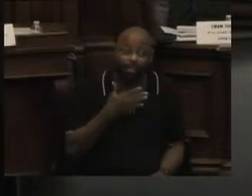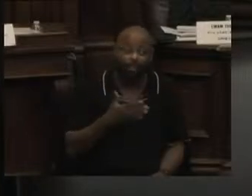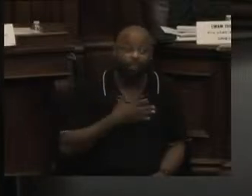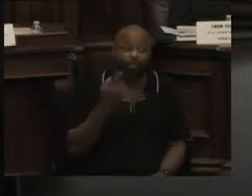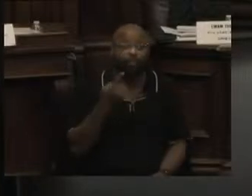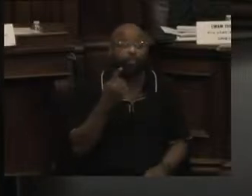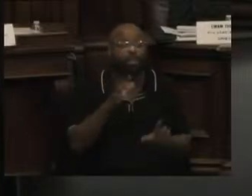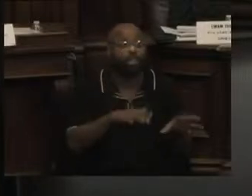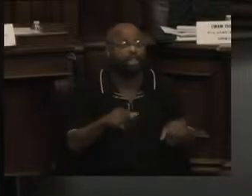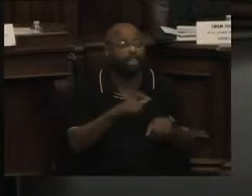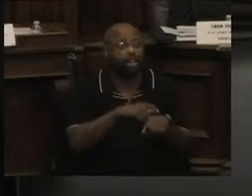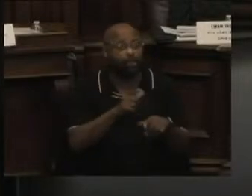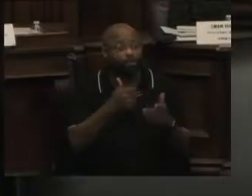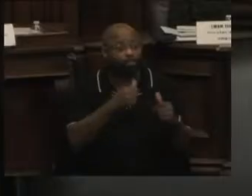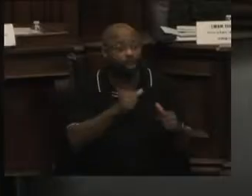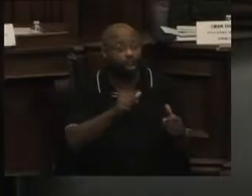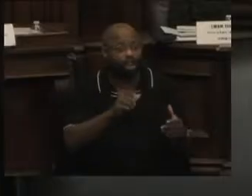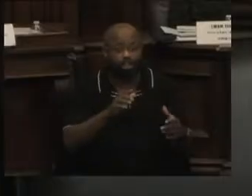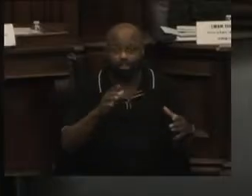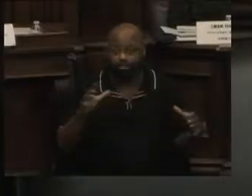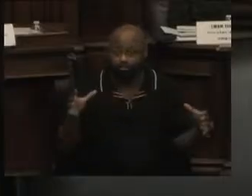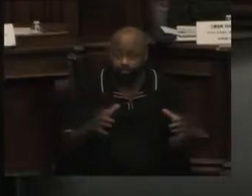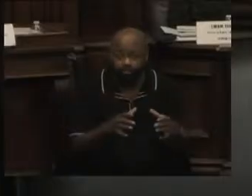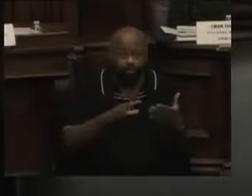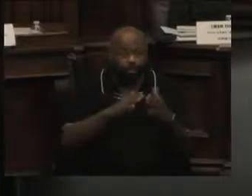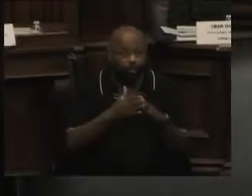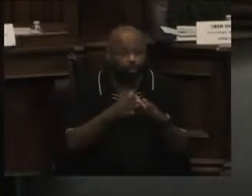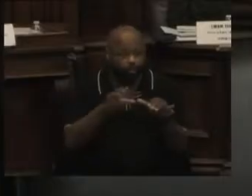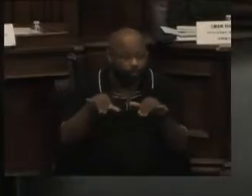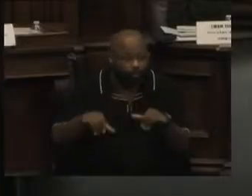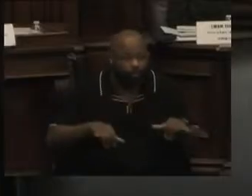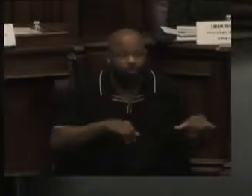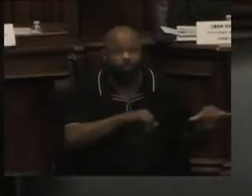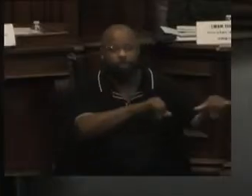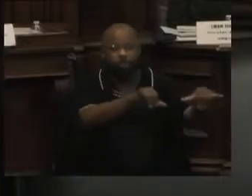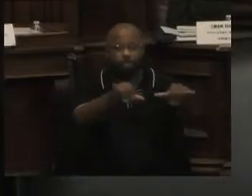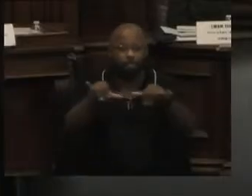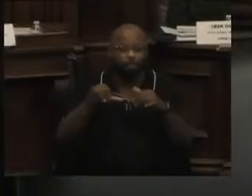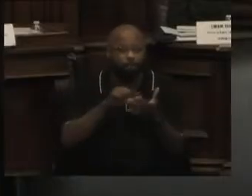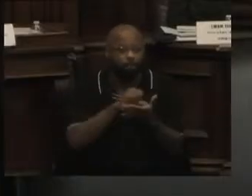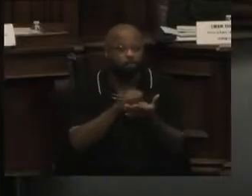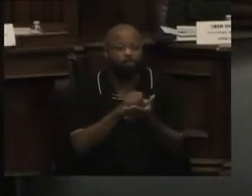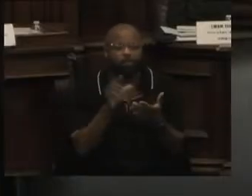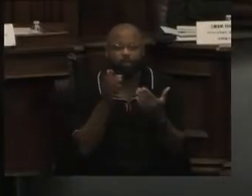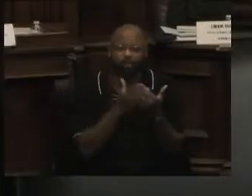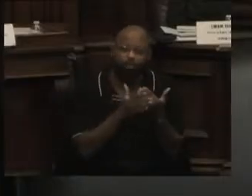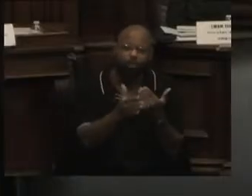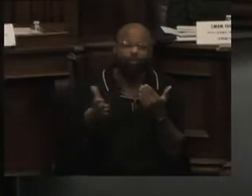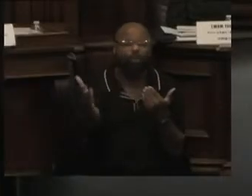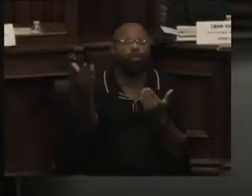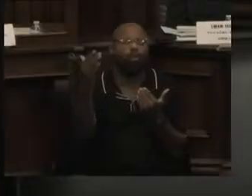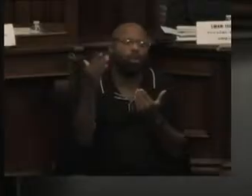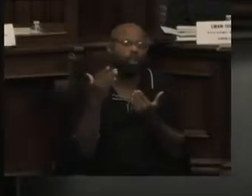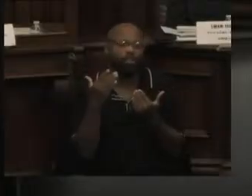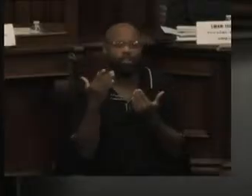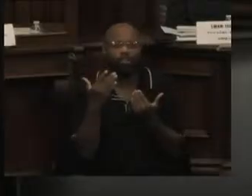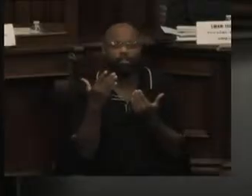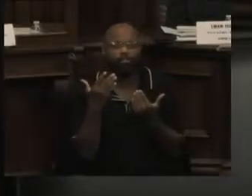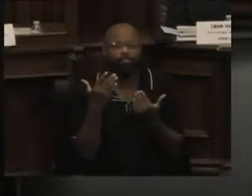really should be. I want to say, glad that somebody is taking the time to try to get the